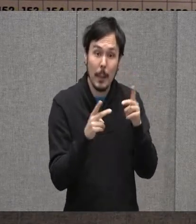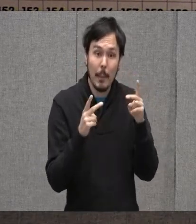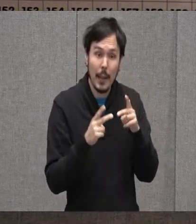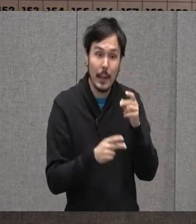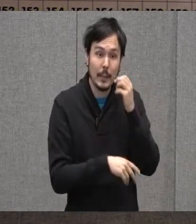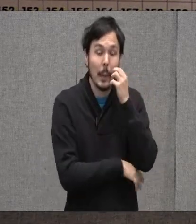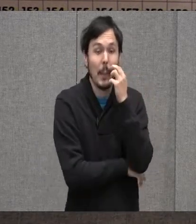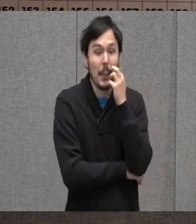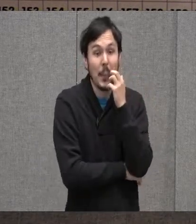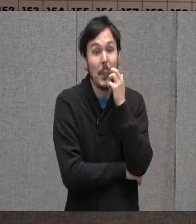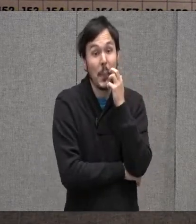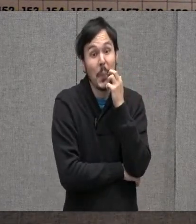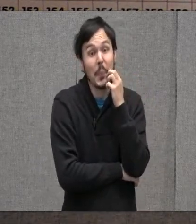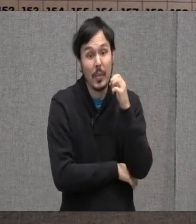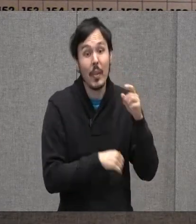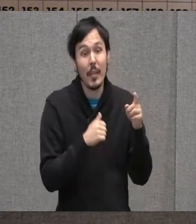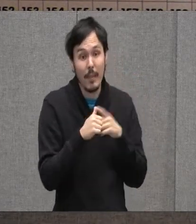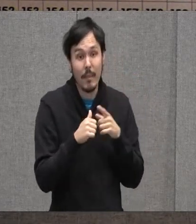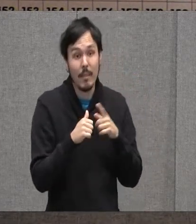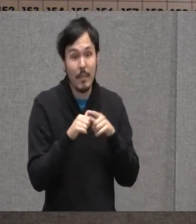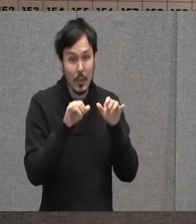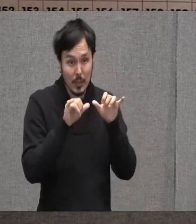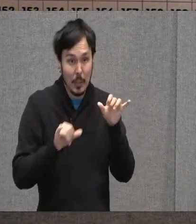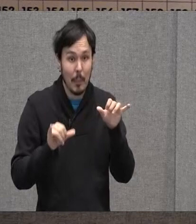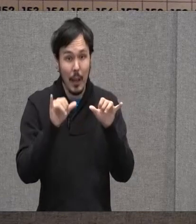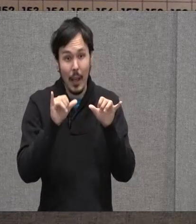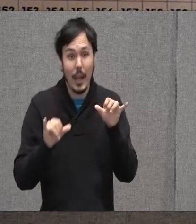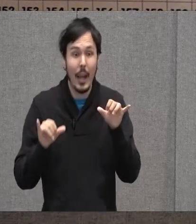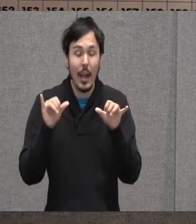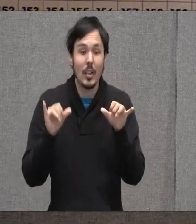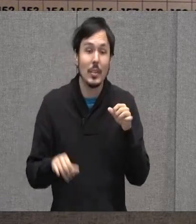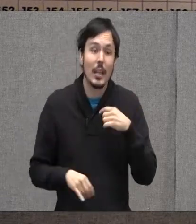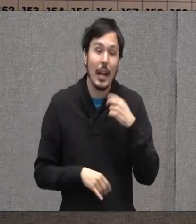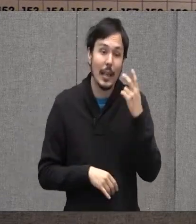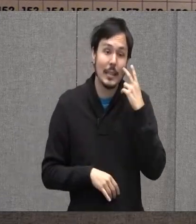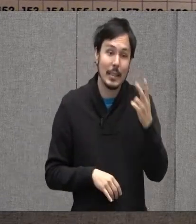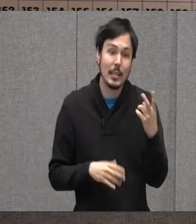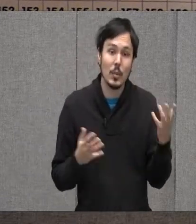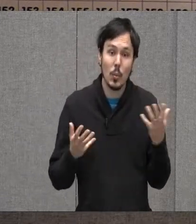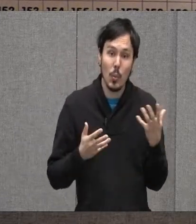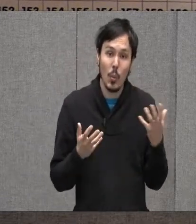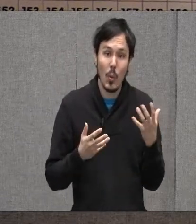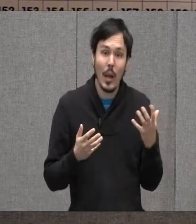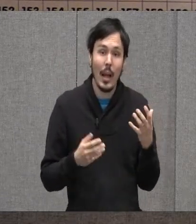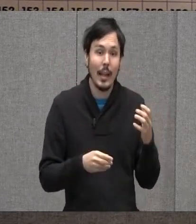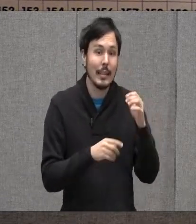Oh, the first pattern that I hear you talking about is this right here. What do we see?